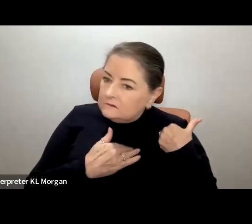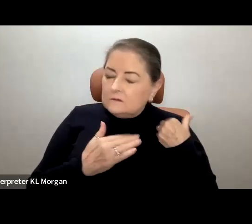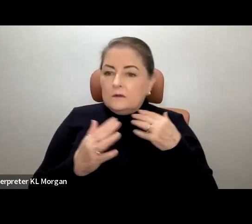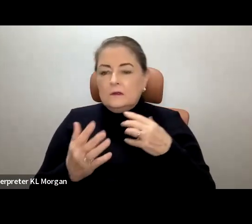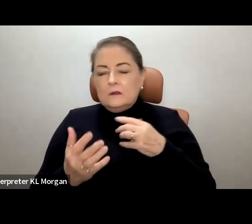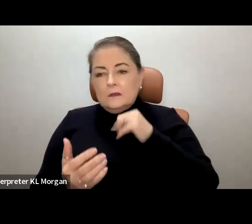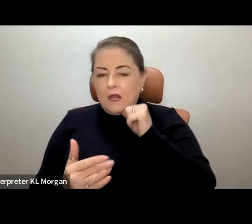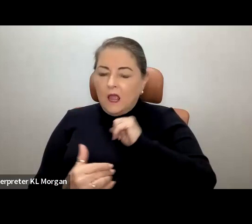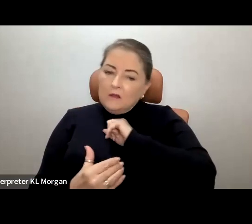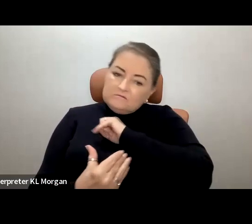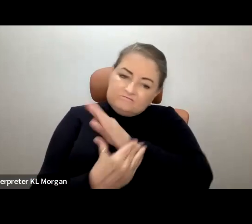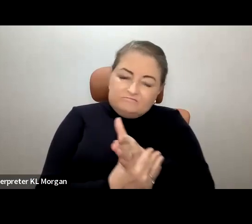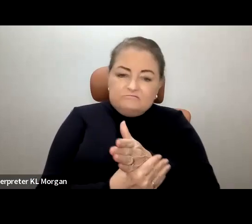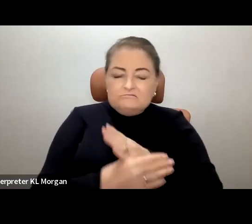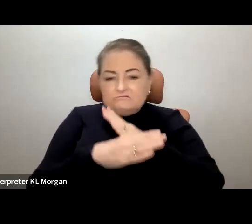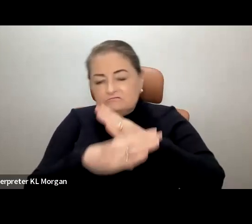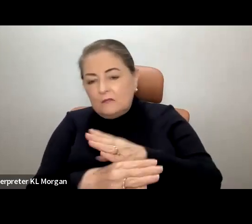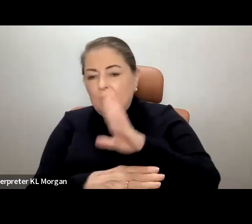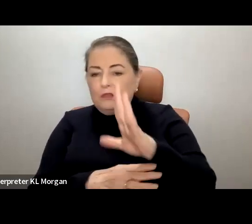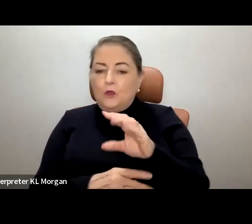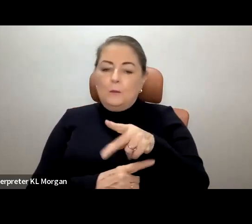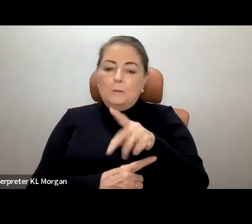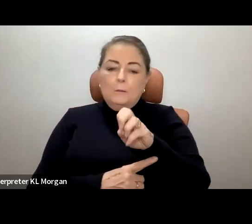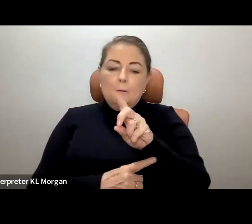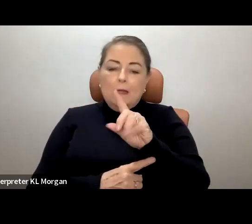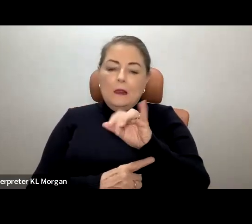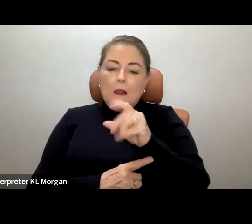interfere with their pedagogical objectives. But we'll actually